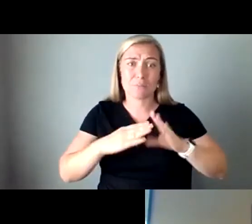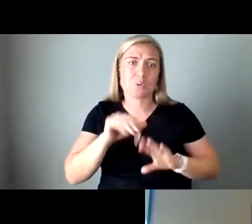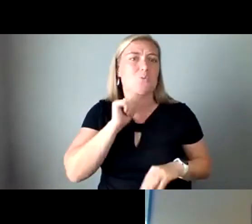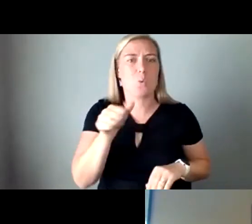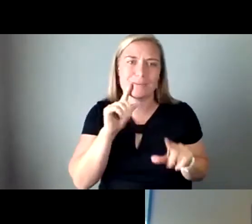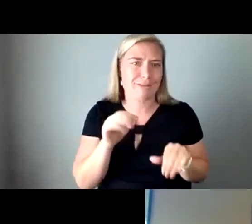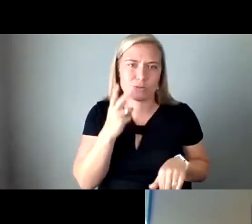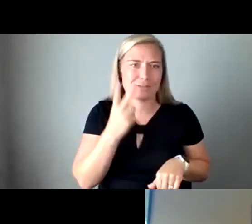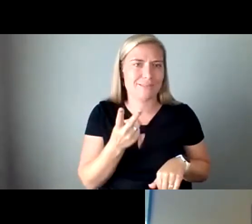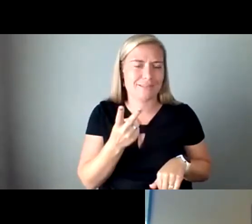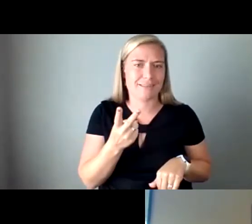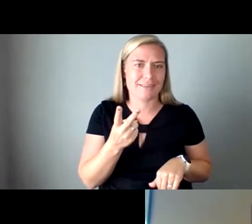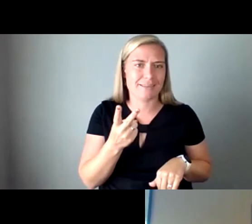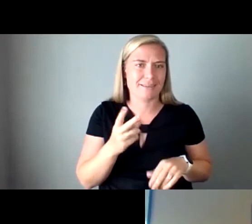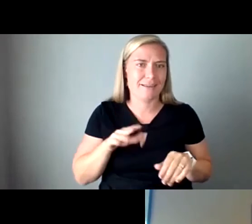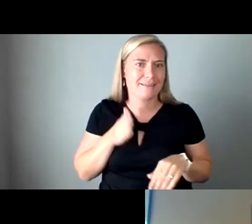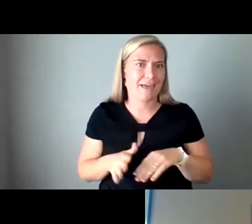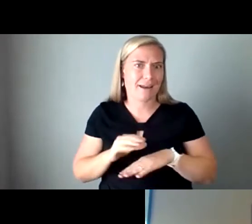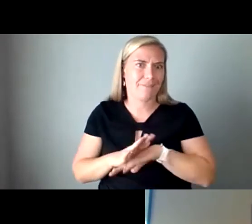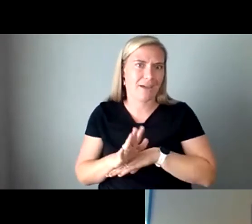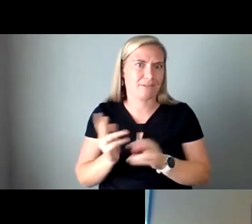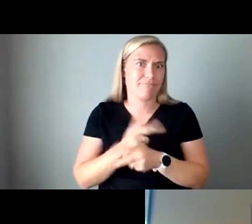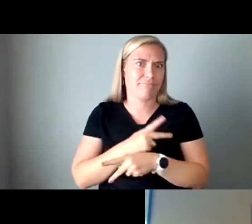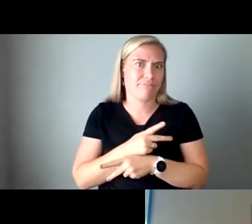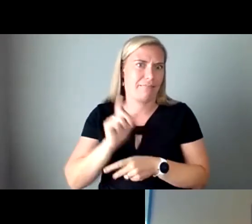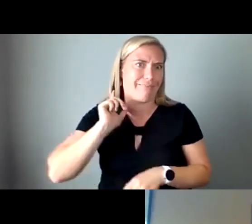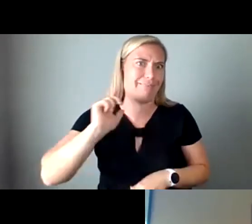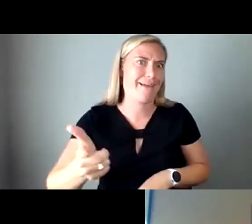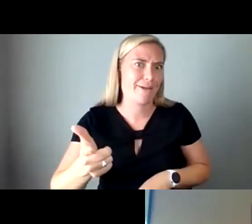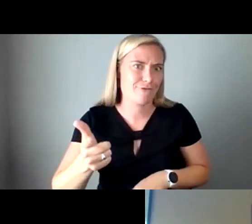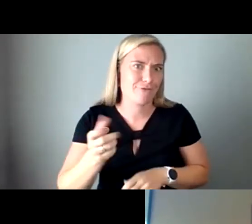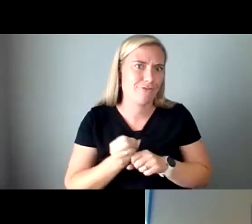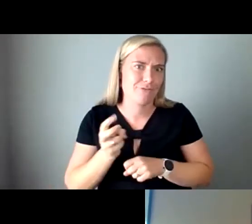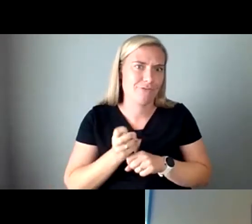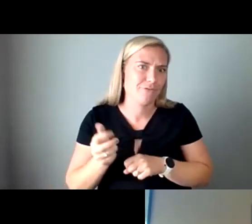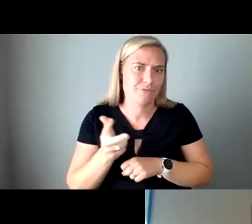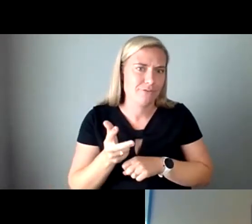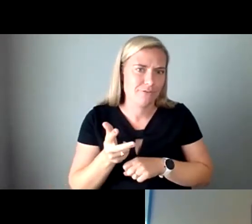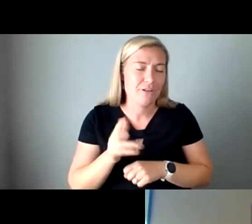late side effects after a year's time. Which is why for development of any vaccine